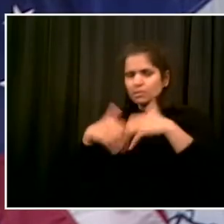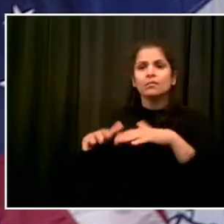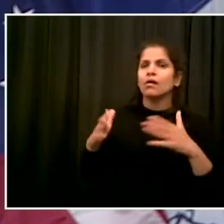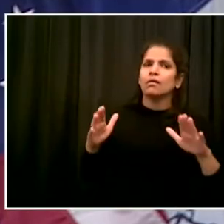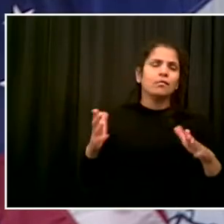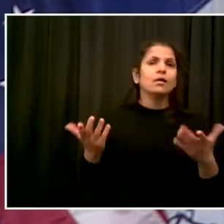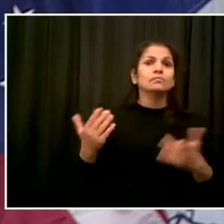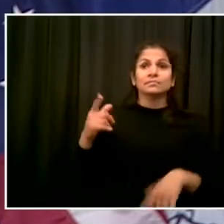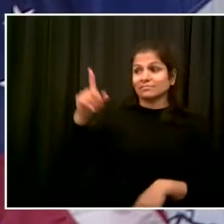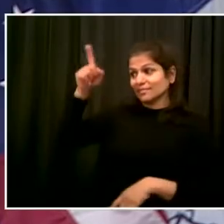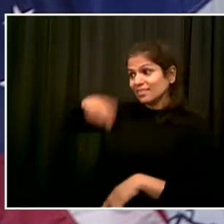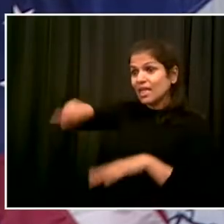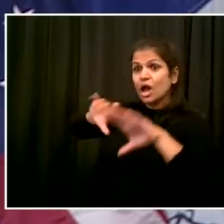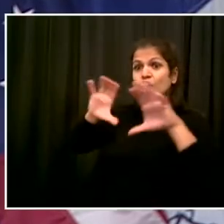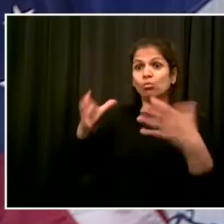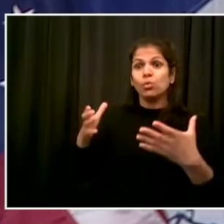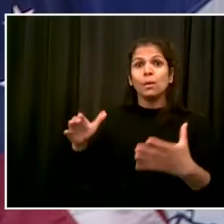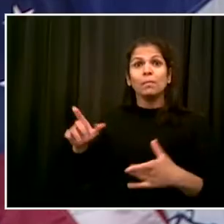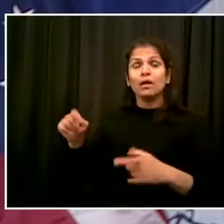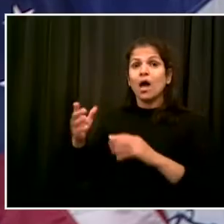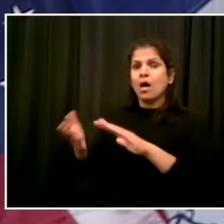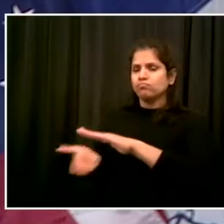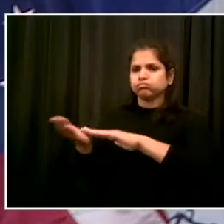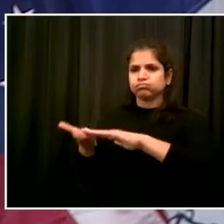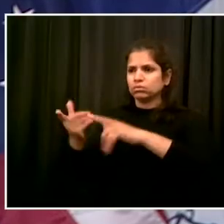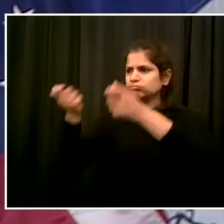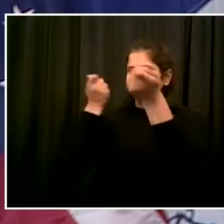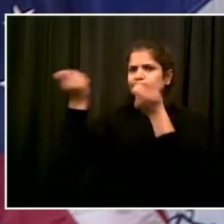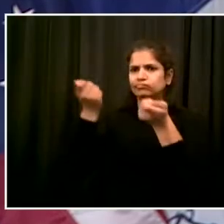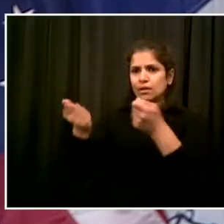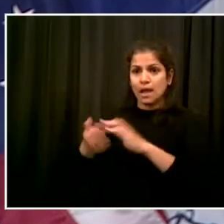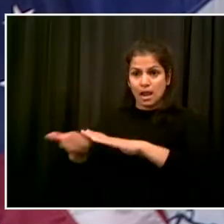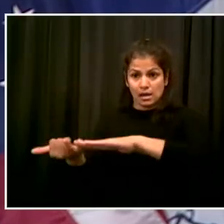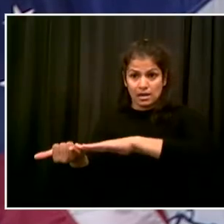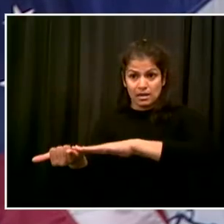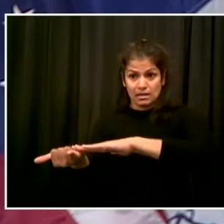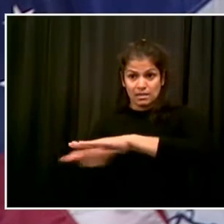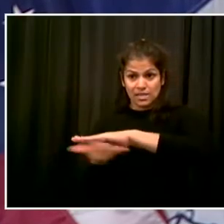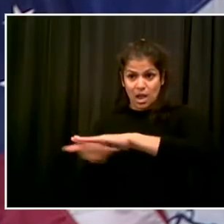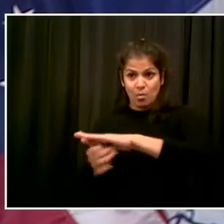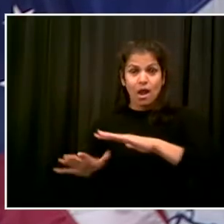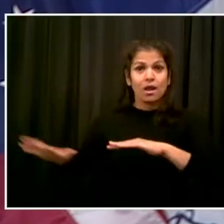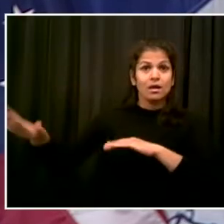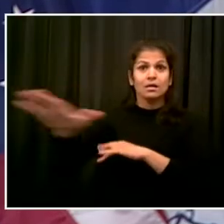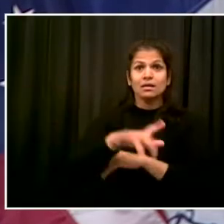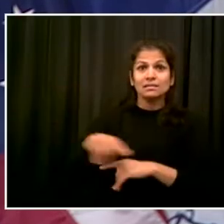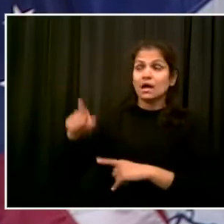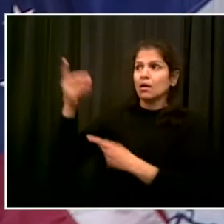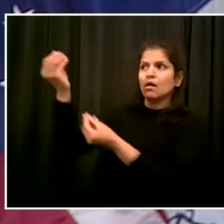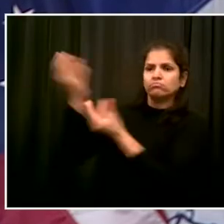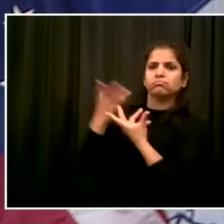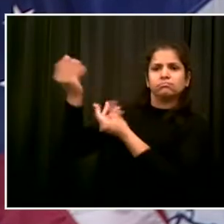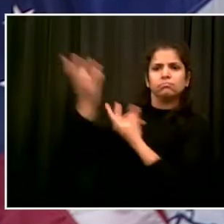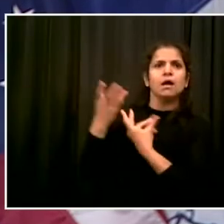THEOS RCADFS R OM BEING OVERCROWDED. WHAT WL WORK? THEY AVHE TO RUN THE OPERATION. E WWA TNTO OWKN